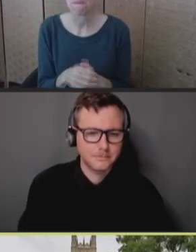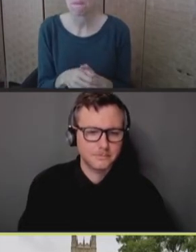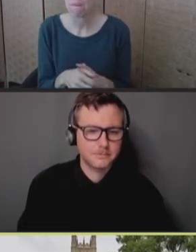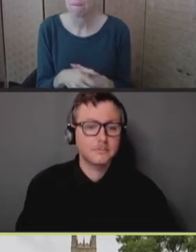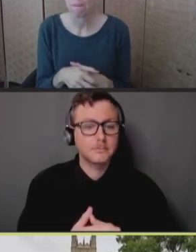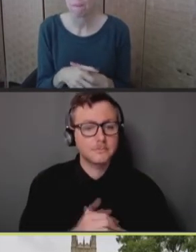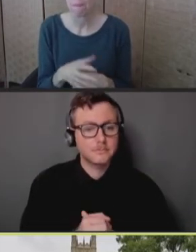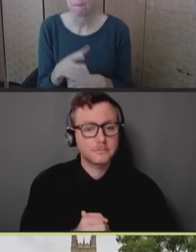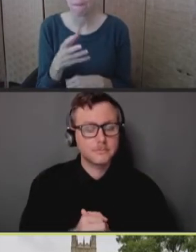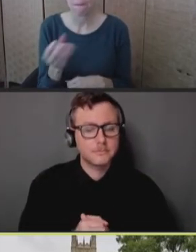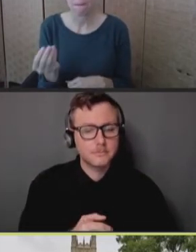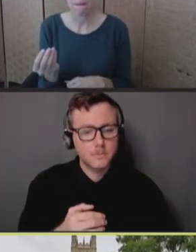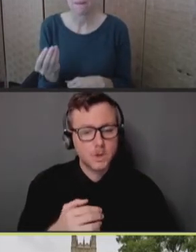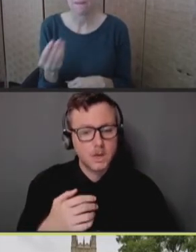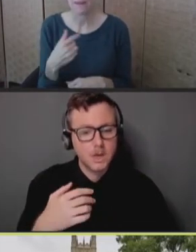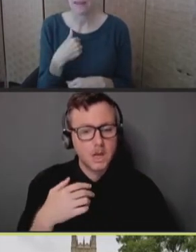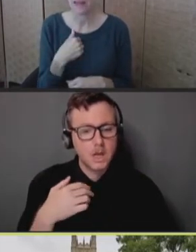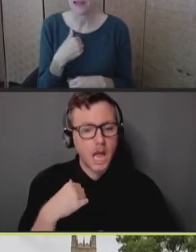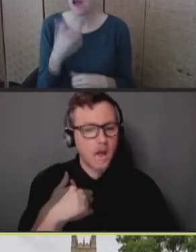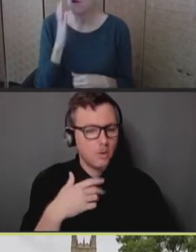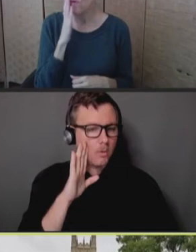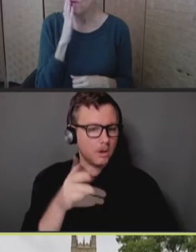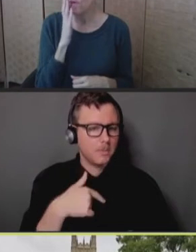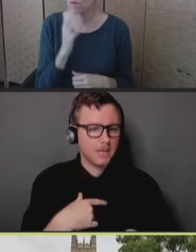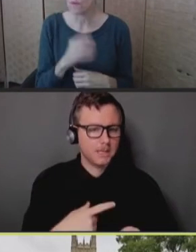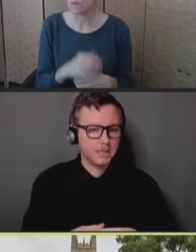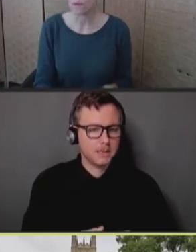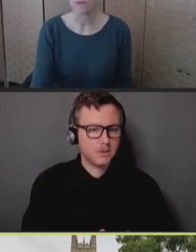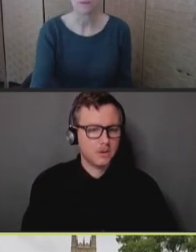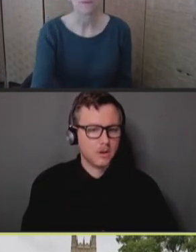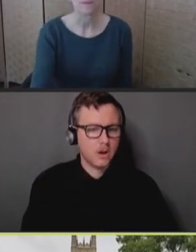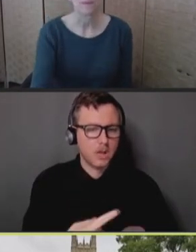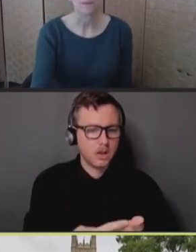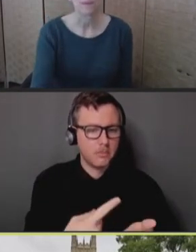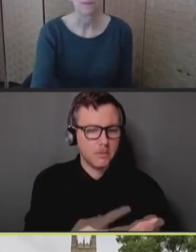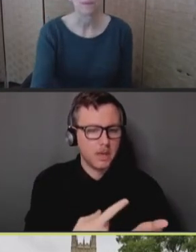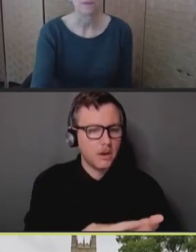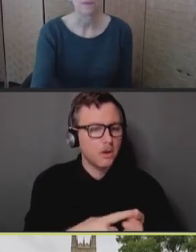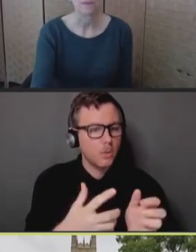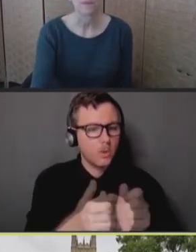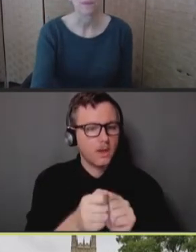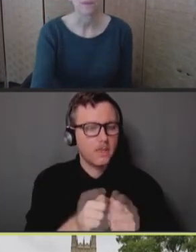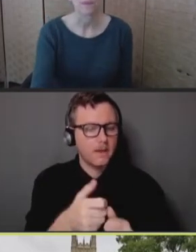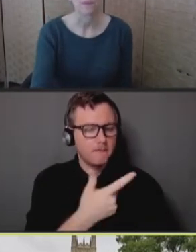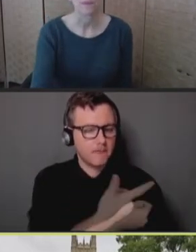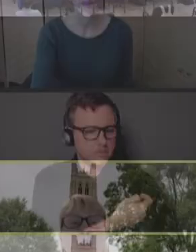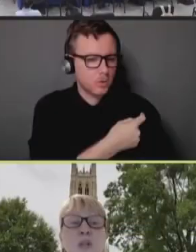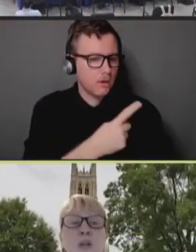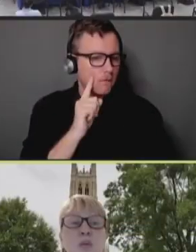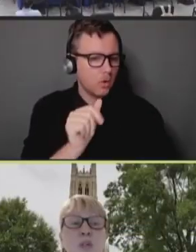And I will talk about repurposing of existing vaccines for Alzheimer's prevention including